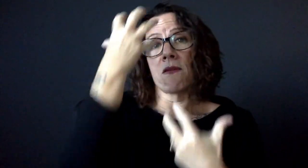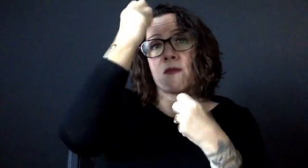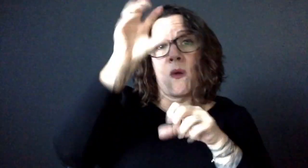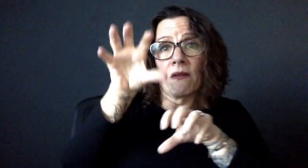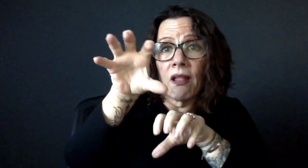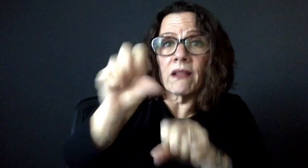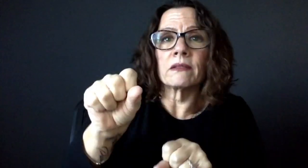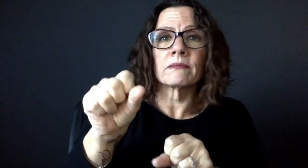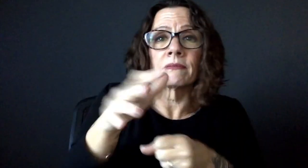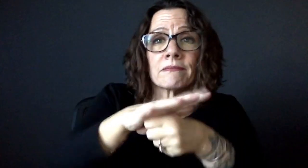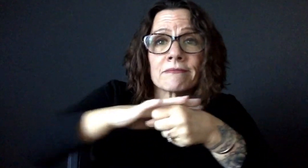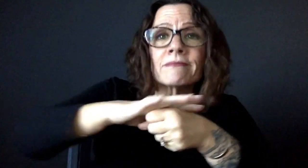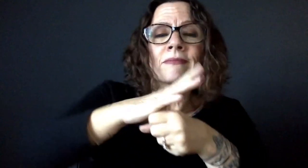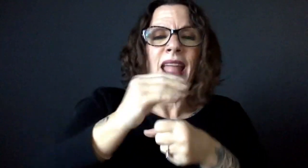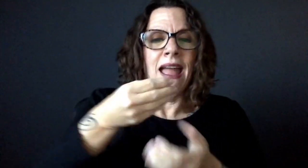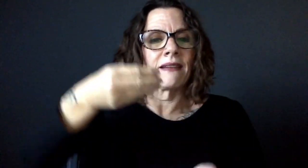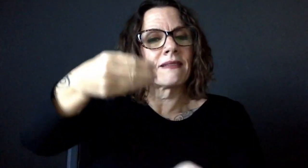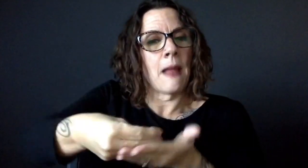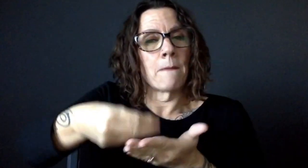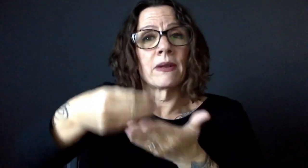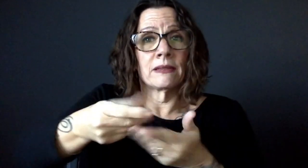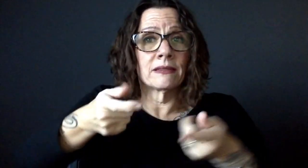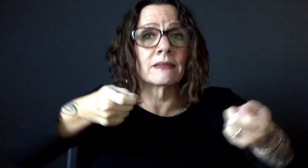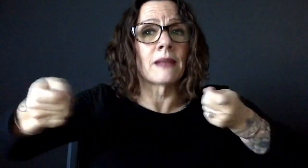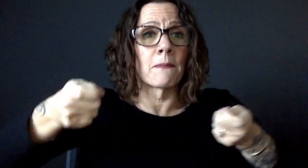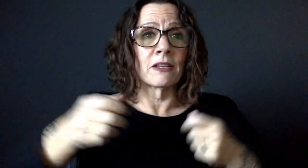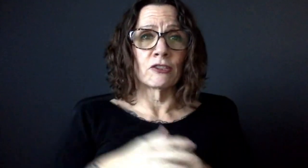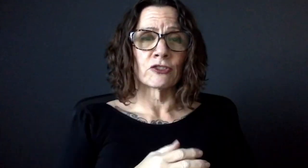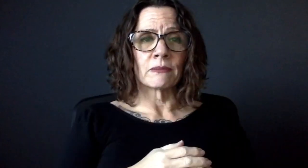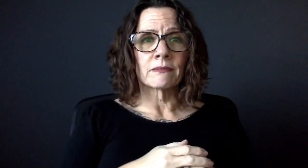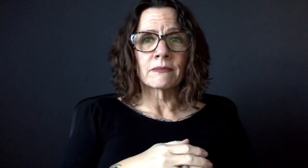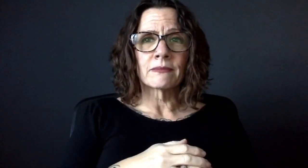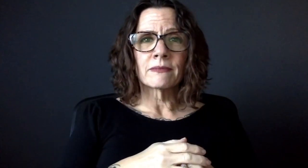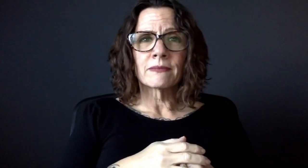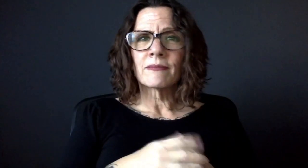of colonial conquest and capitalist domination.